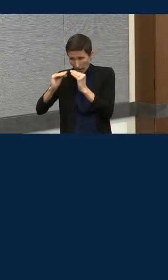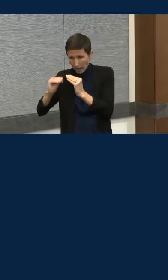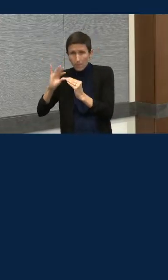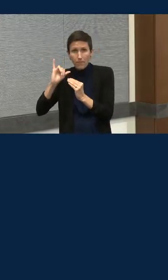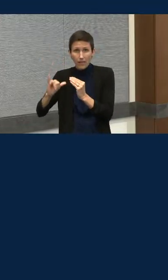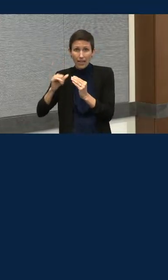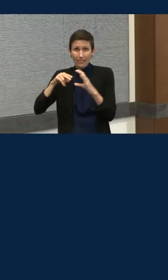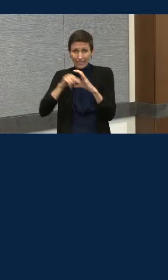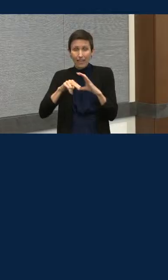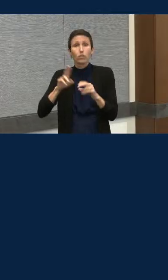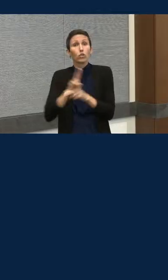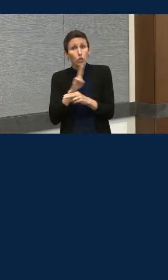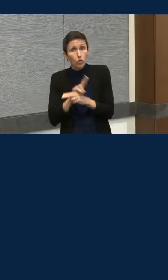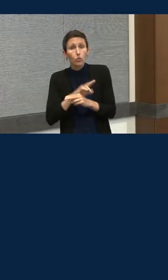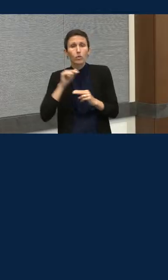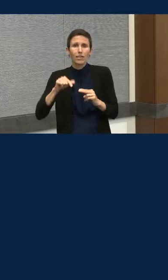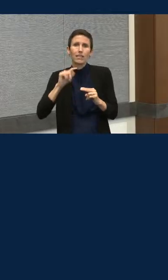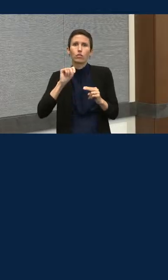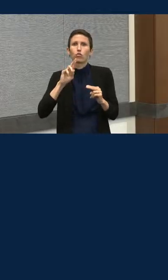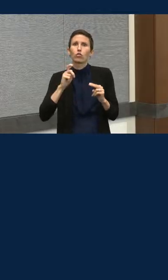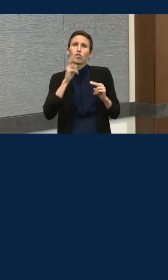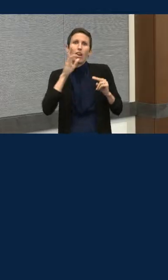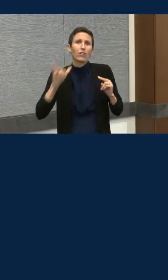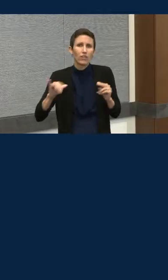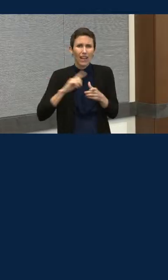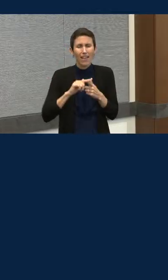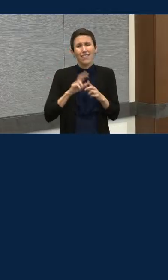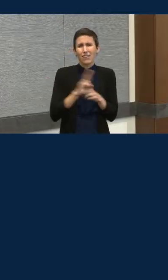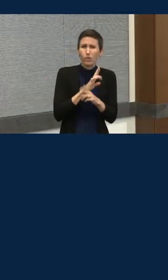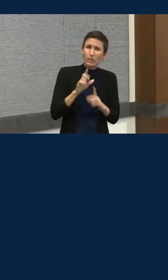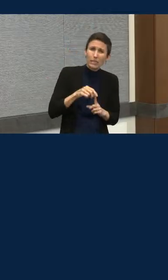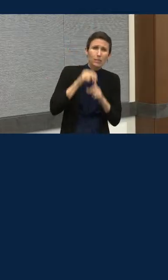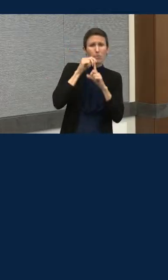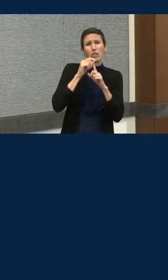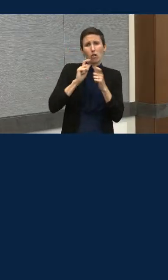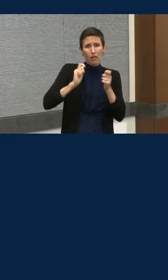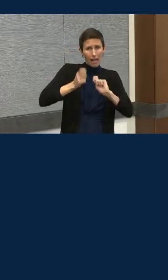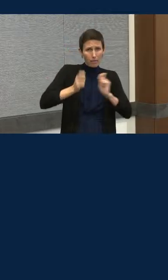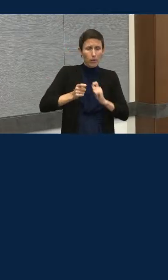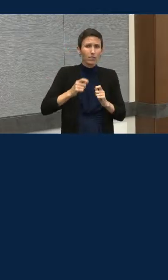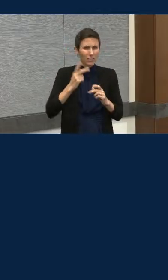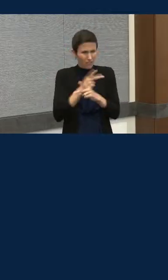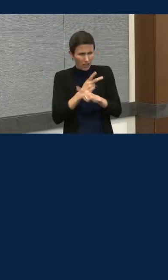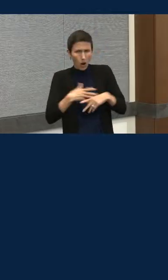trajectory and use a special calibration process to measure